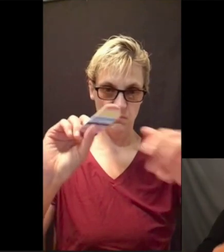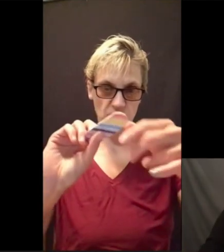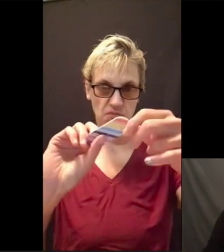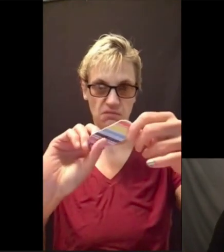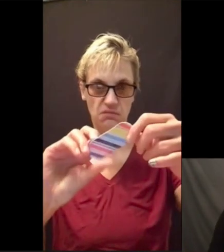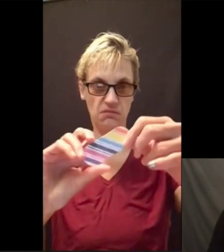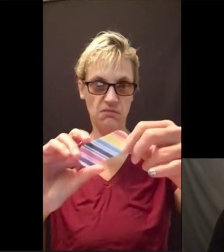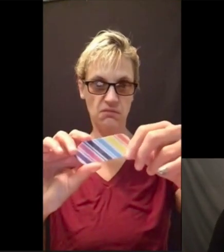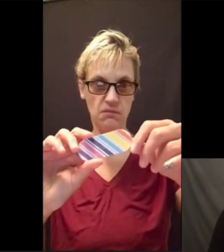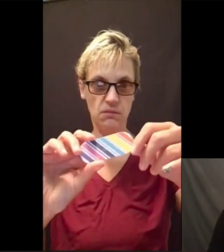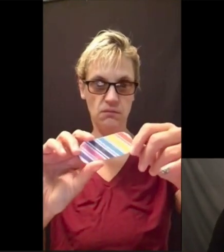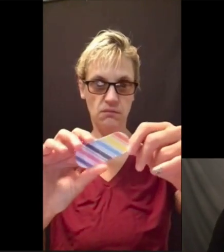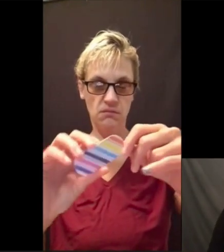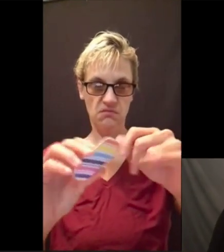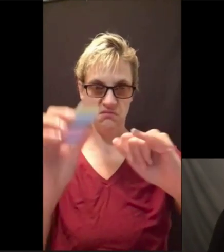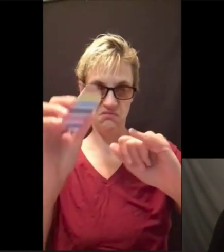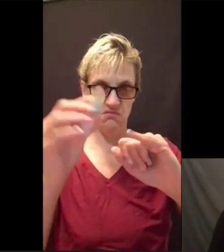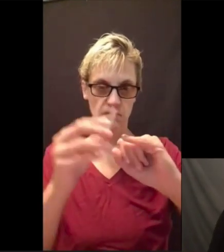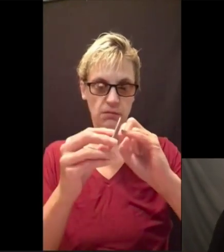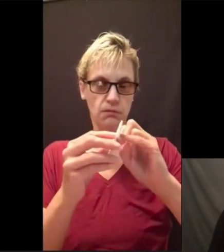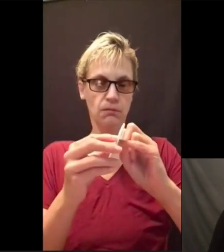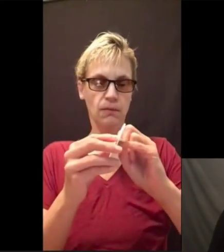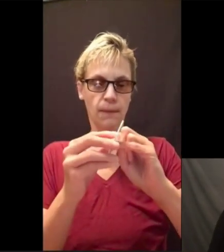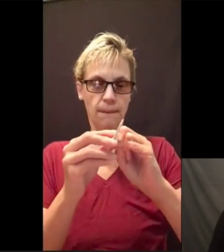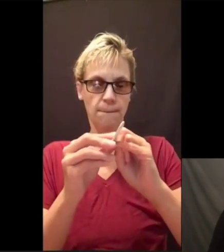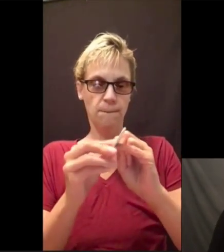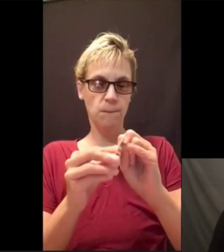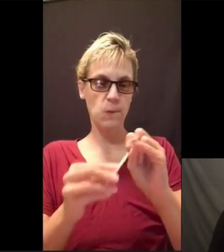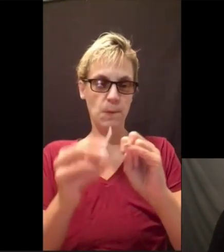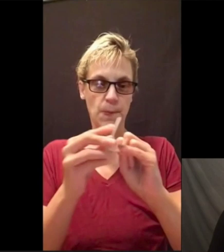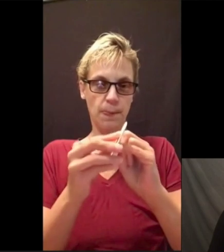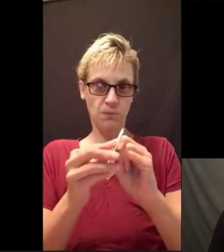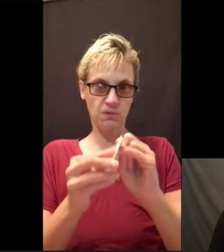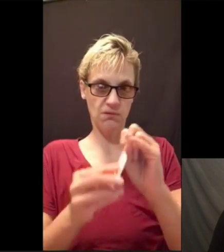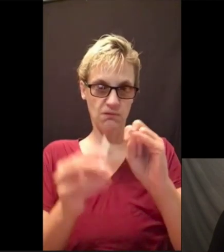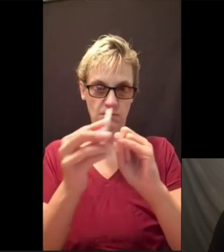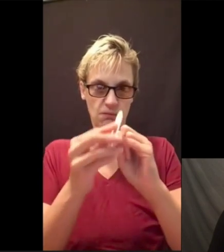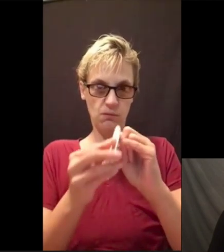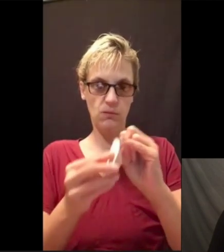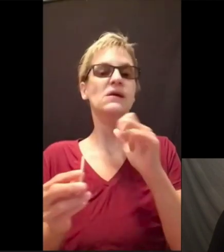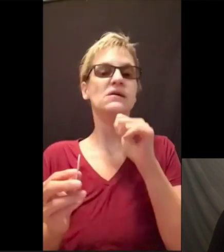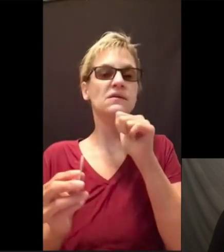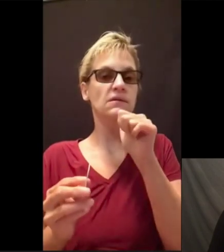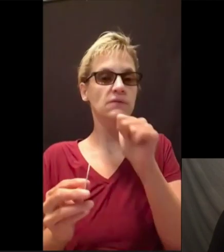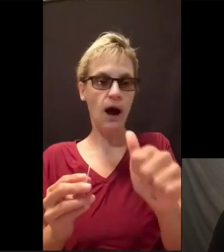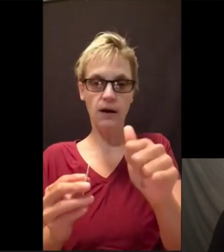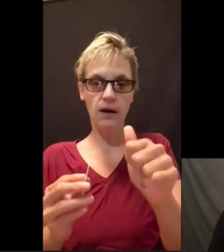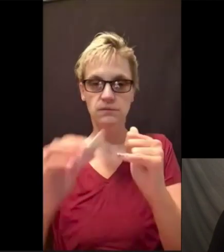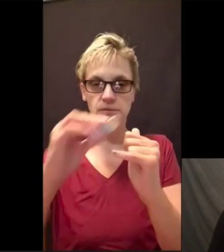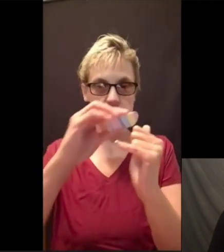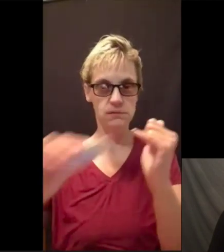I have a file here. And you are going to file down.